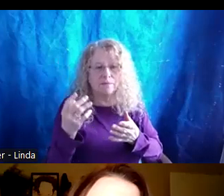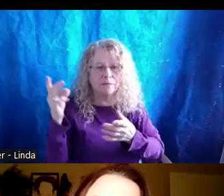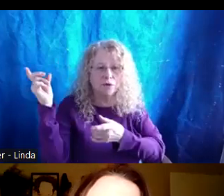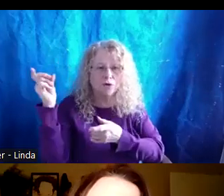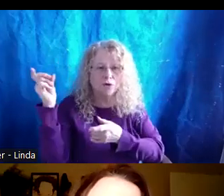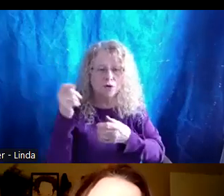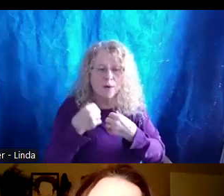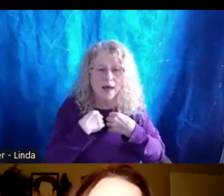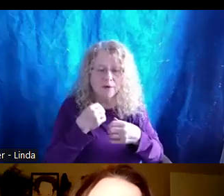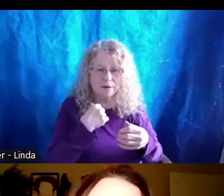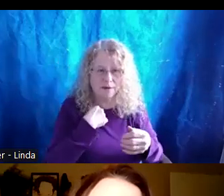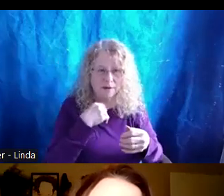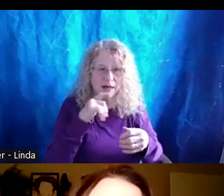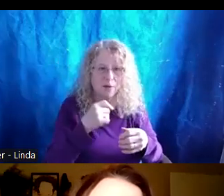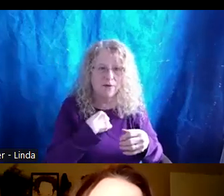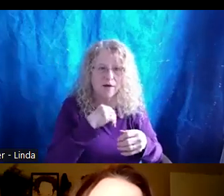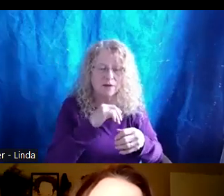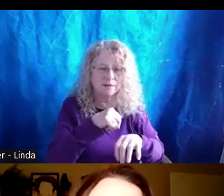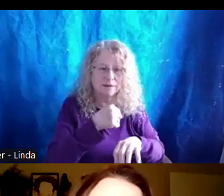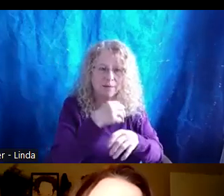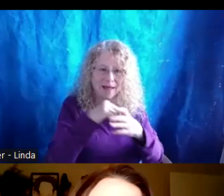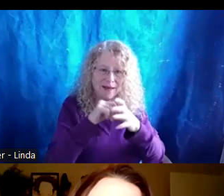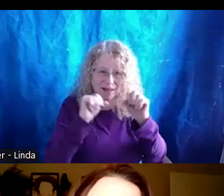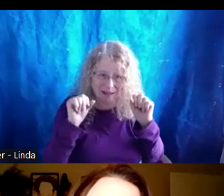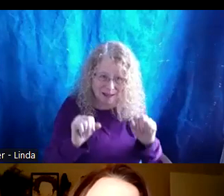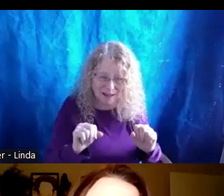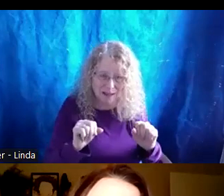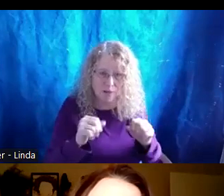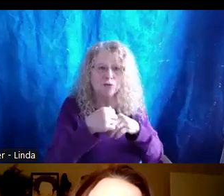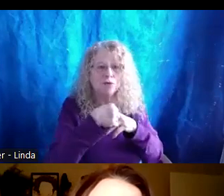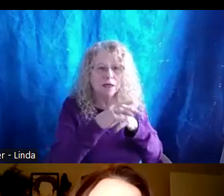GET IT PROGRAMMED INTO THE SYSTEM FOR IT TO FLAG IT TO STATE GENERAL FUNDS.